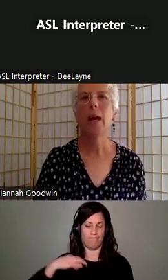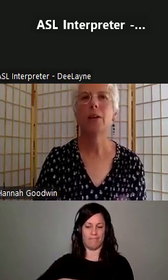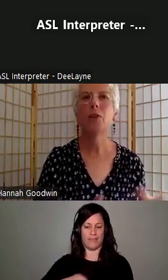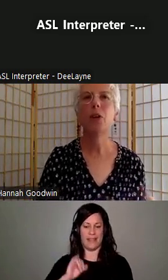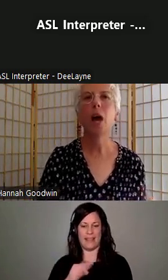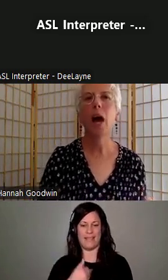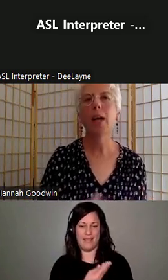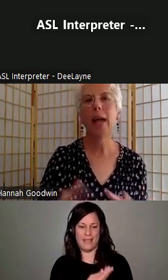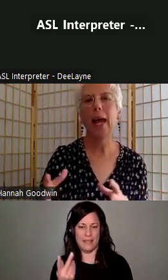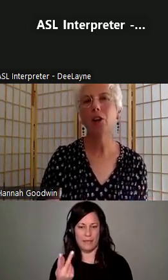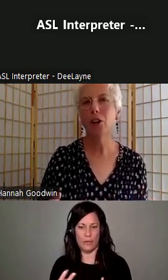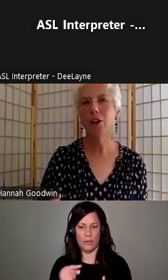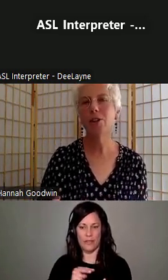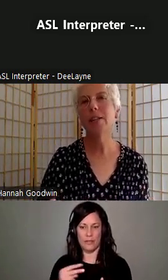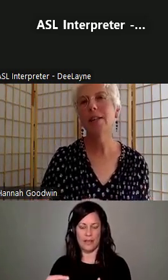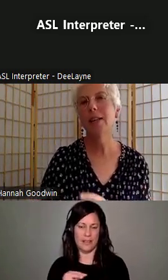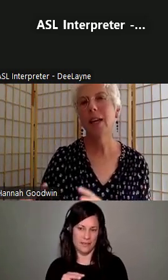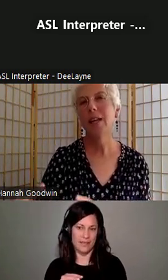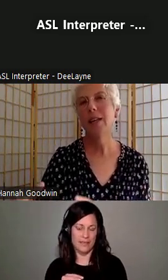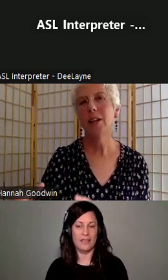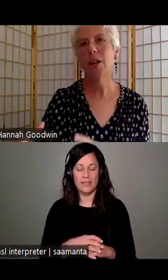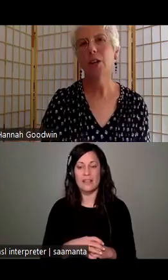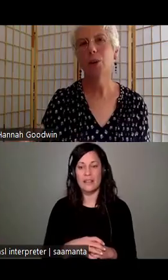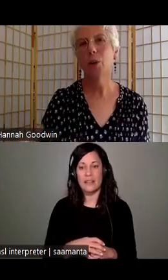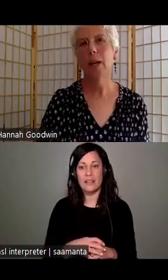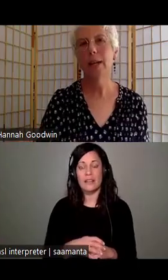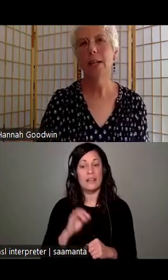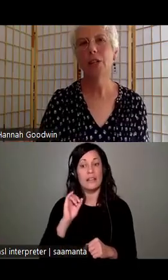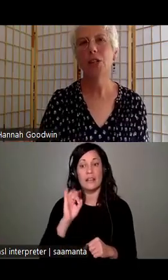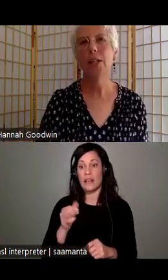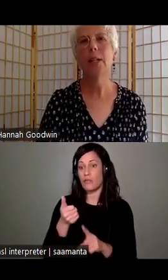And if you're not anchored in a cultural organization